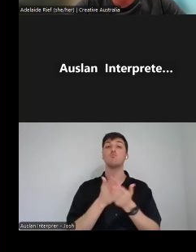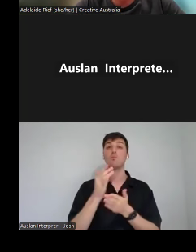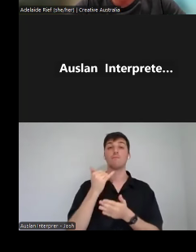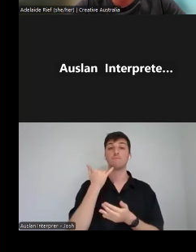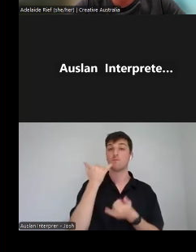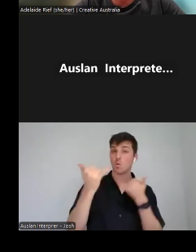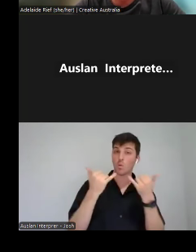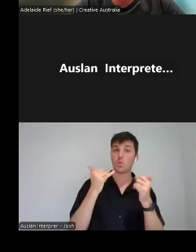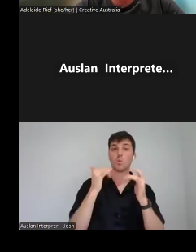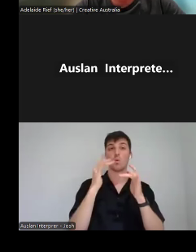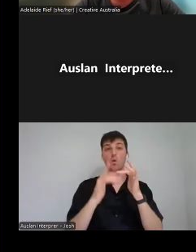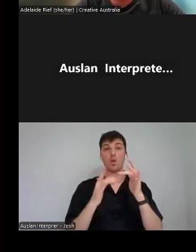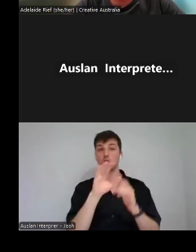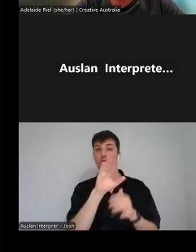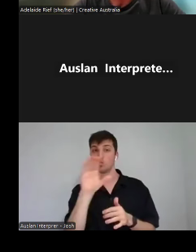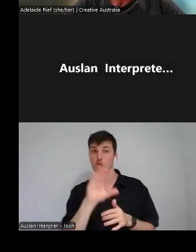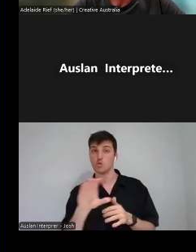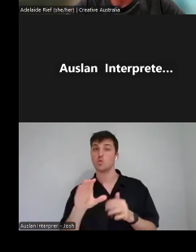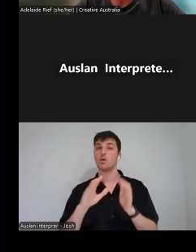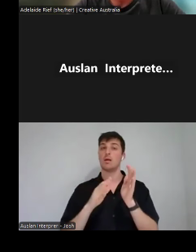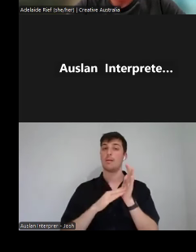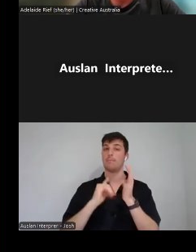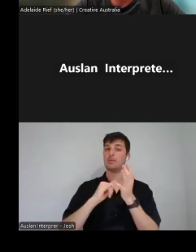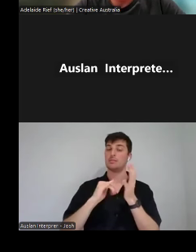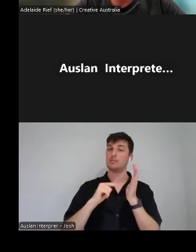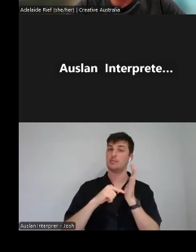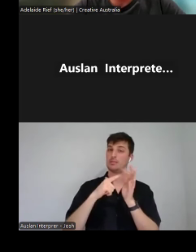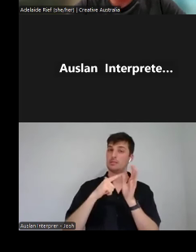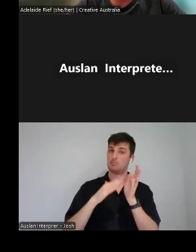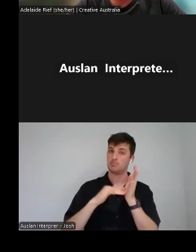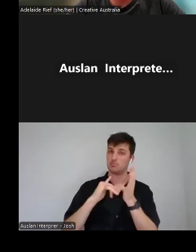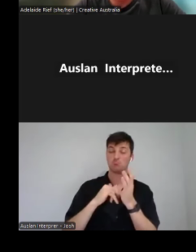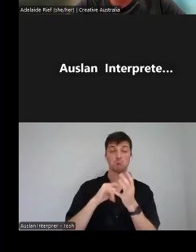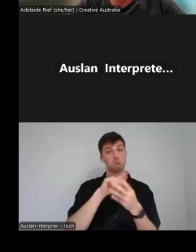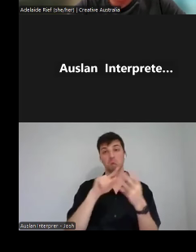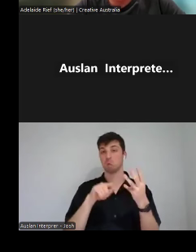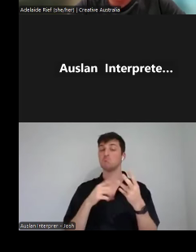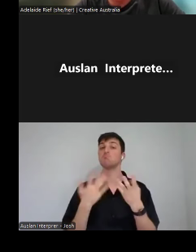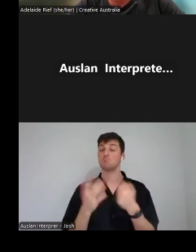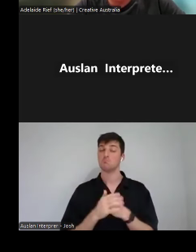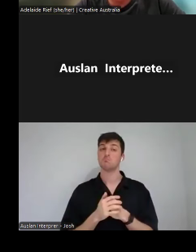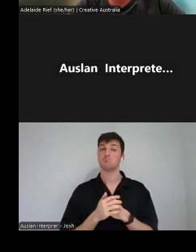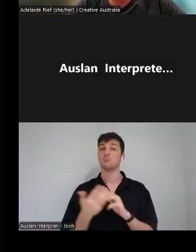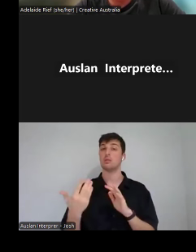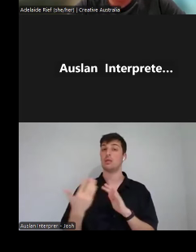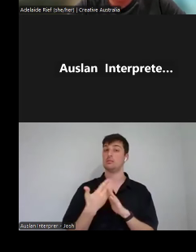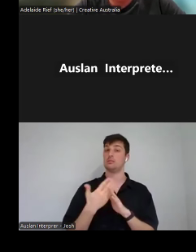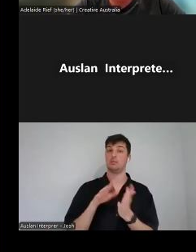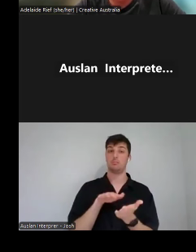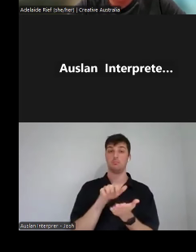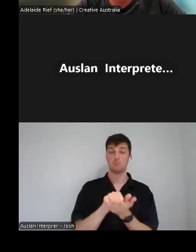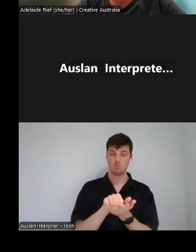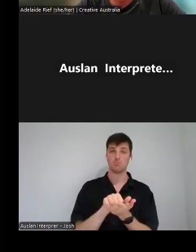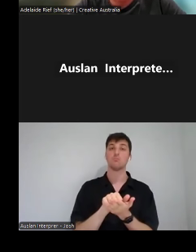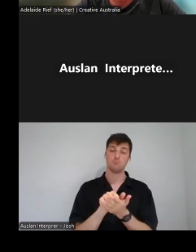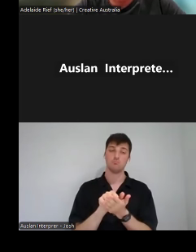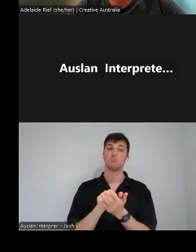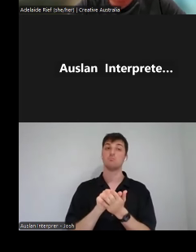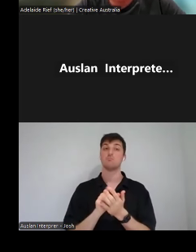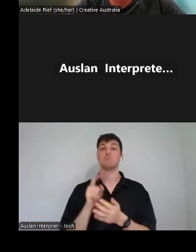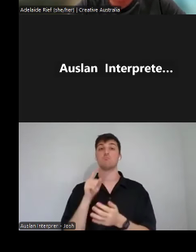online via Zoom or Teams. So to access this bookings, you can go to our website